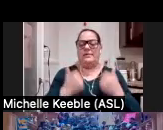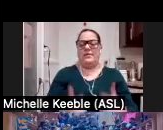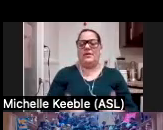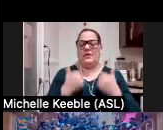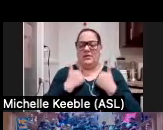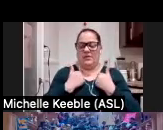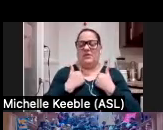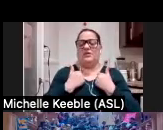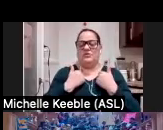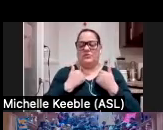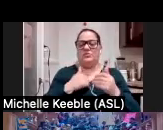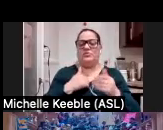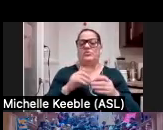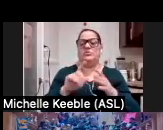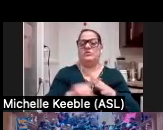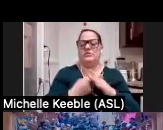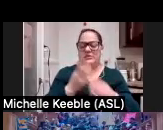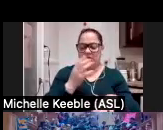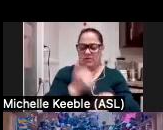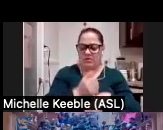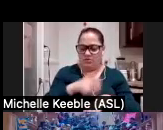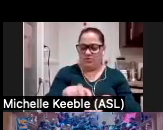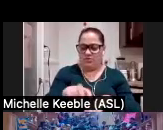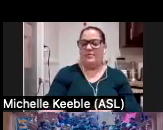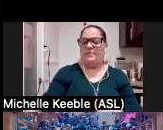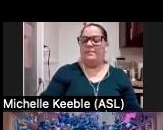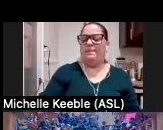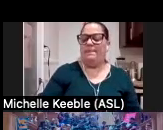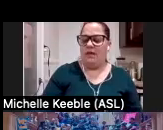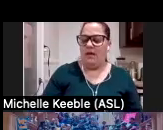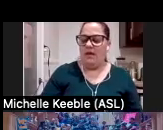put together that traveling exhibit for you um and also provide you with some information about what